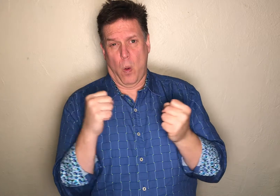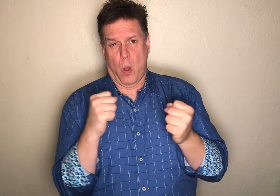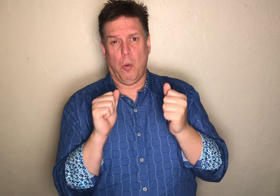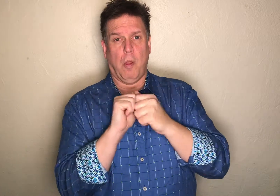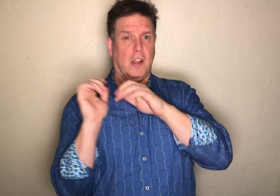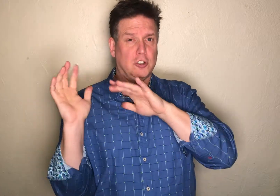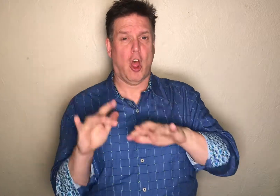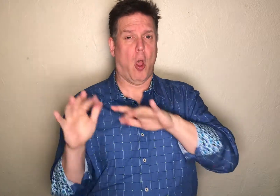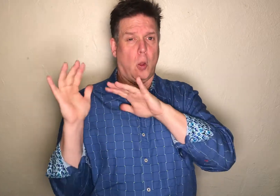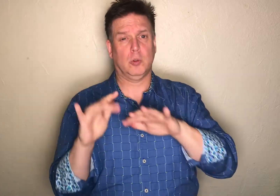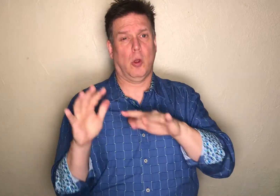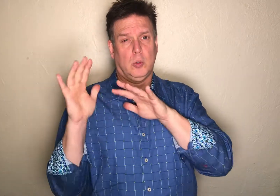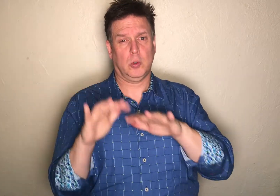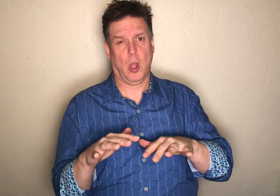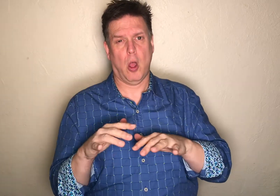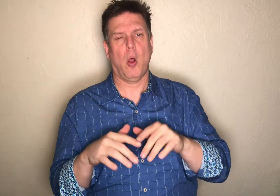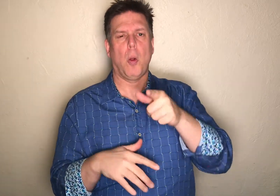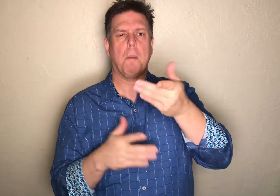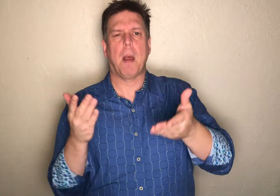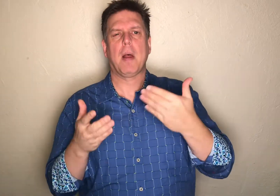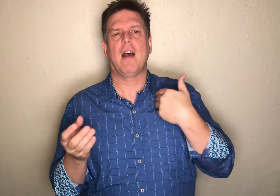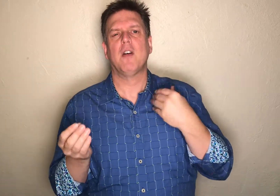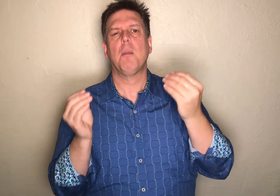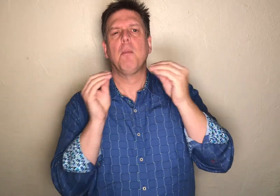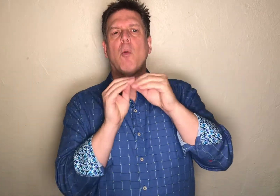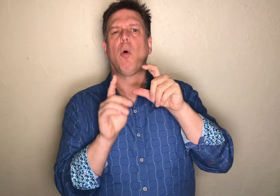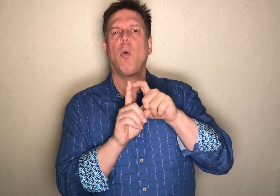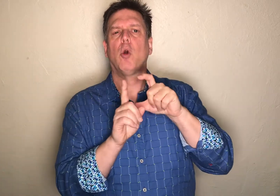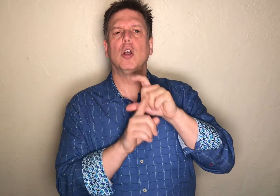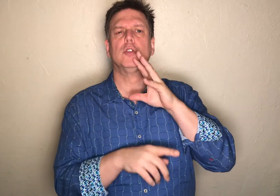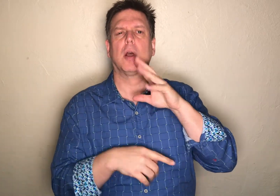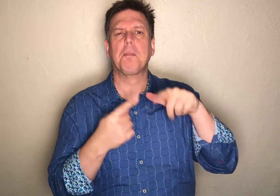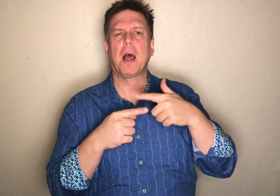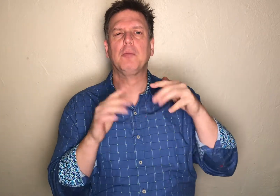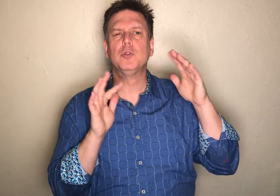that's cold year-round with lots of snow you're probably going to have more words